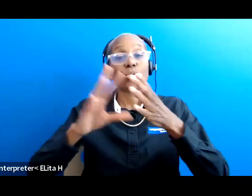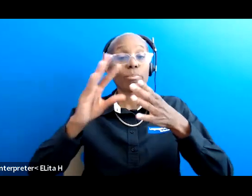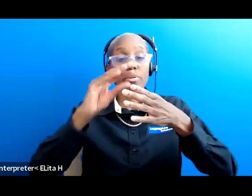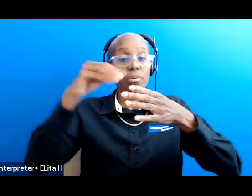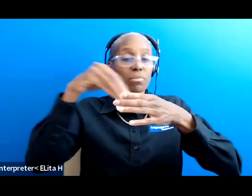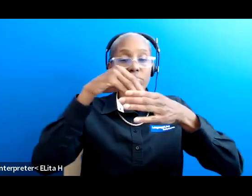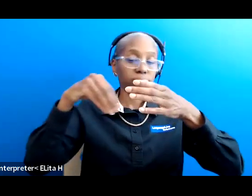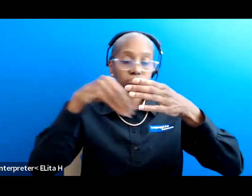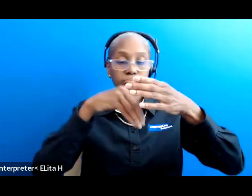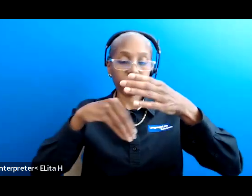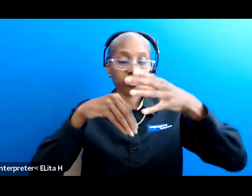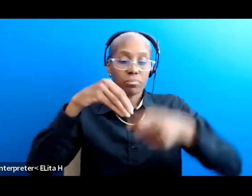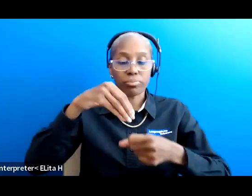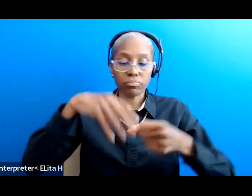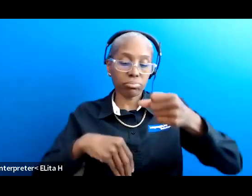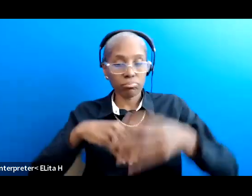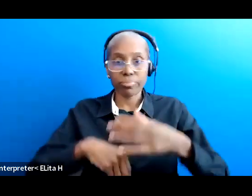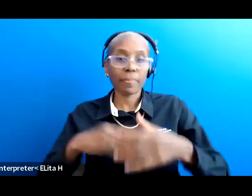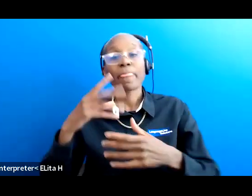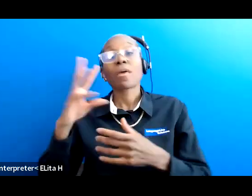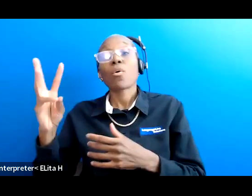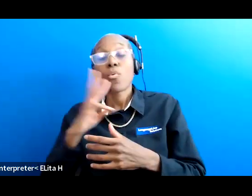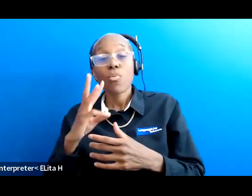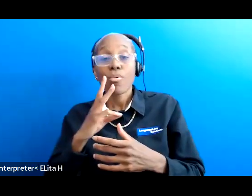And so it becomes drier and drier and the stool becomes harder and harder.